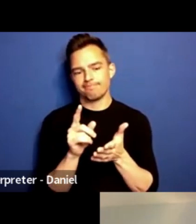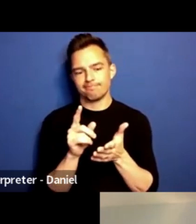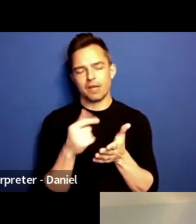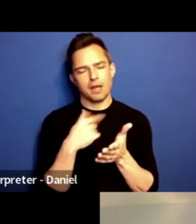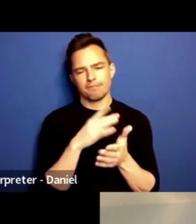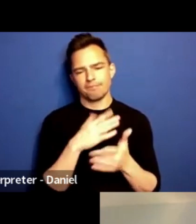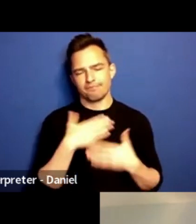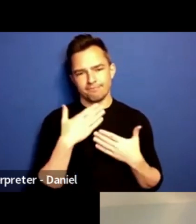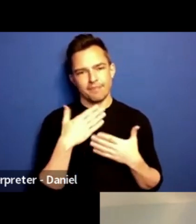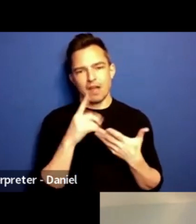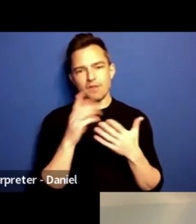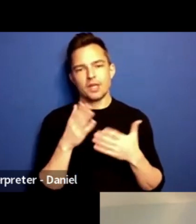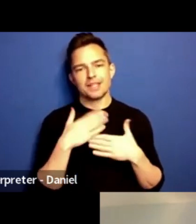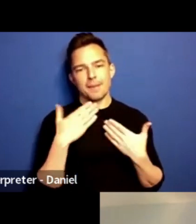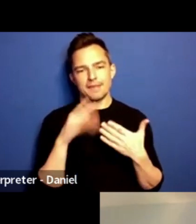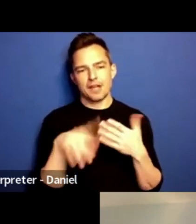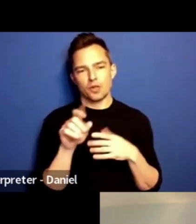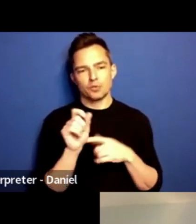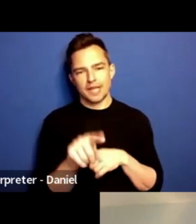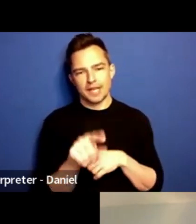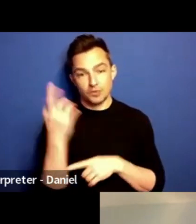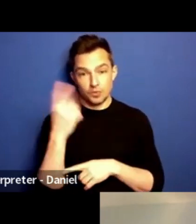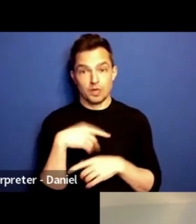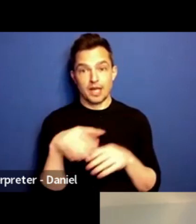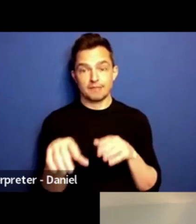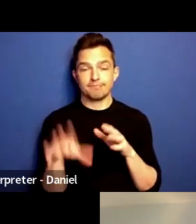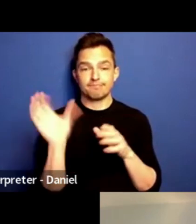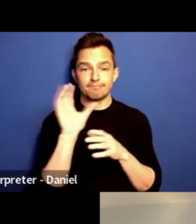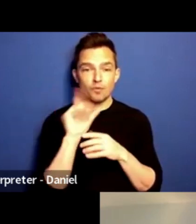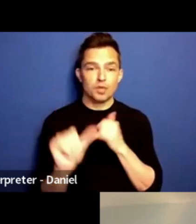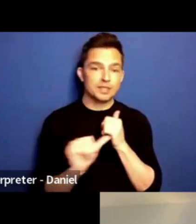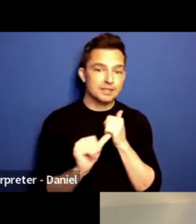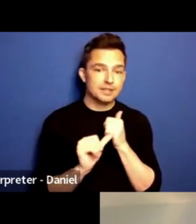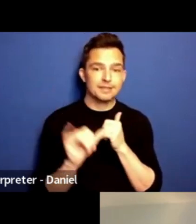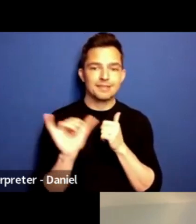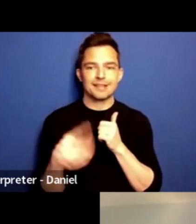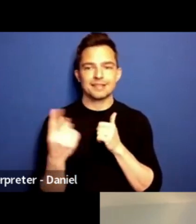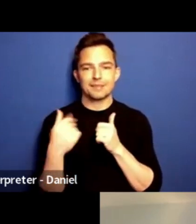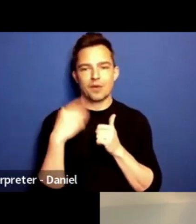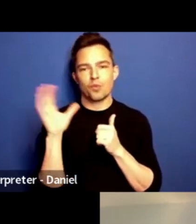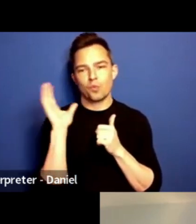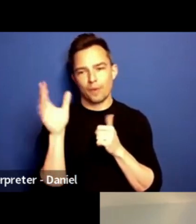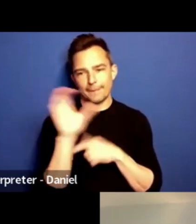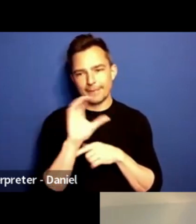was asked, because when I seek out assistance, that is something that I'm you know, I will be seeking. So, you know,